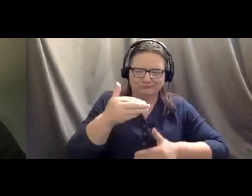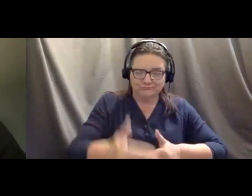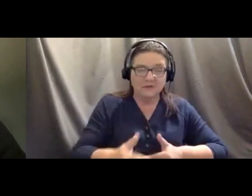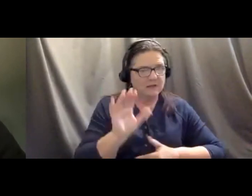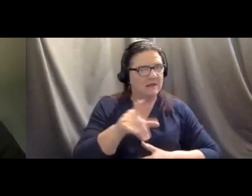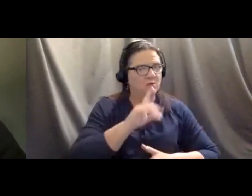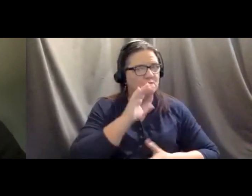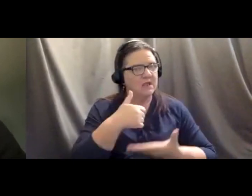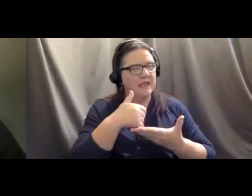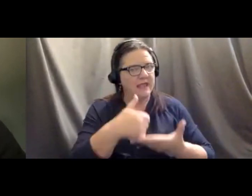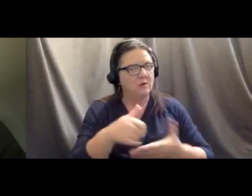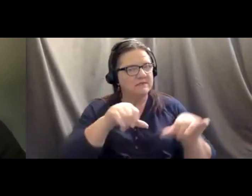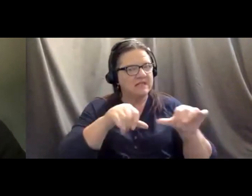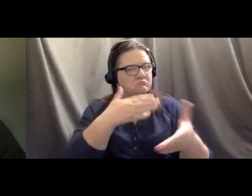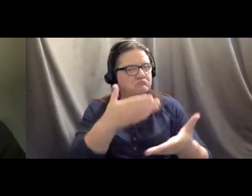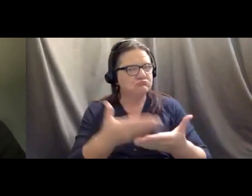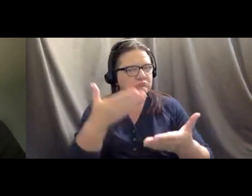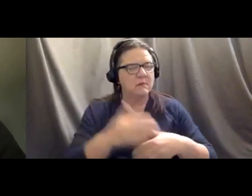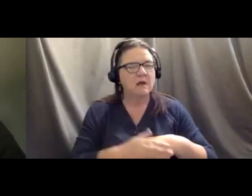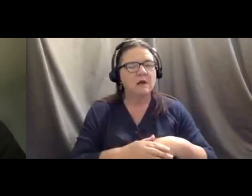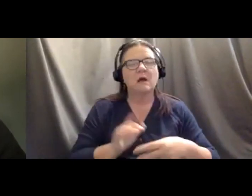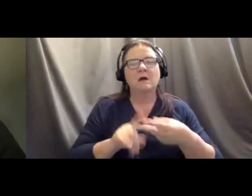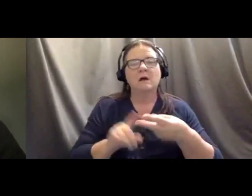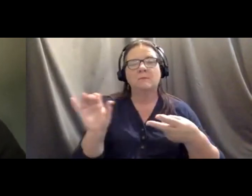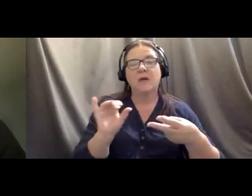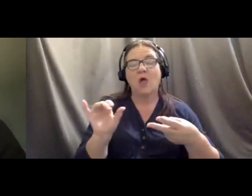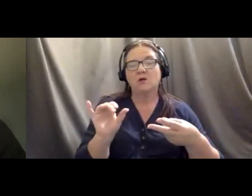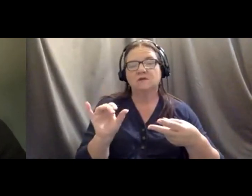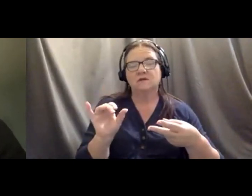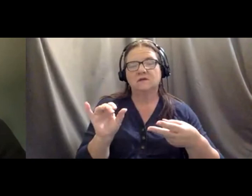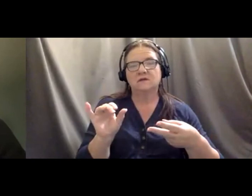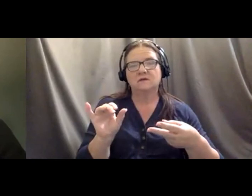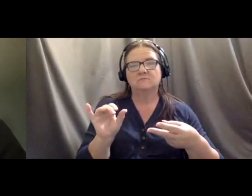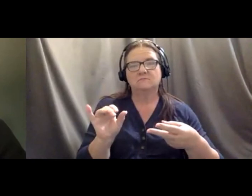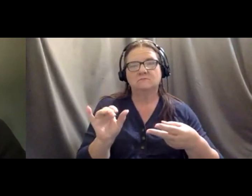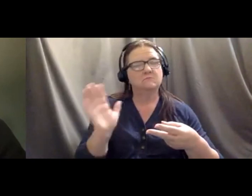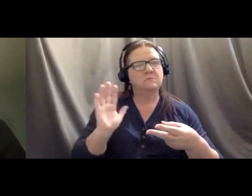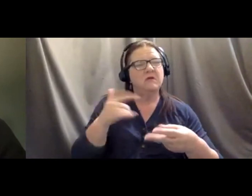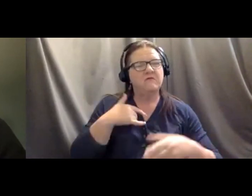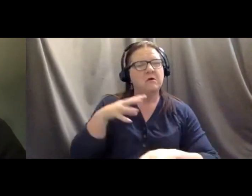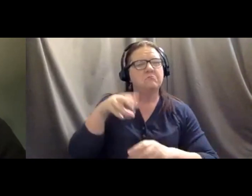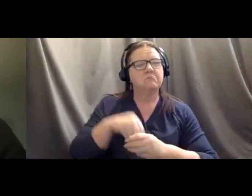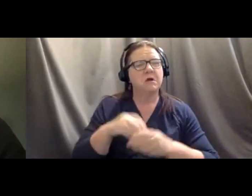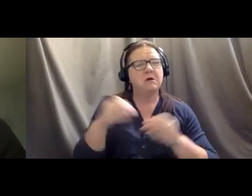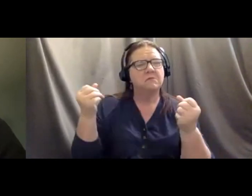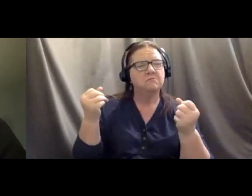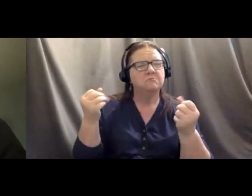also so that, you know, frankly I've been involved in a lot of initiatives where we